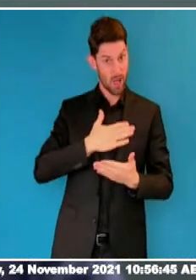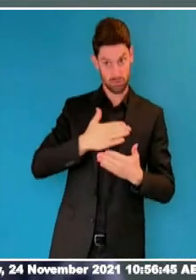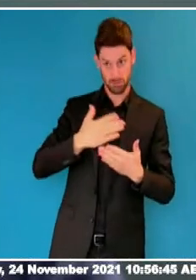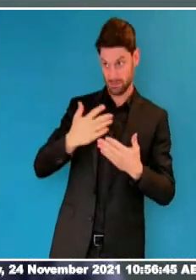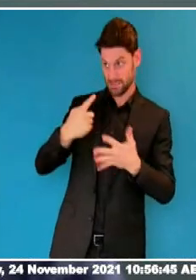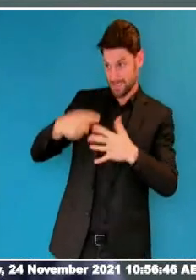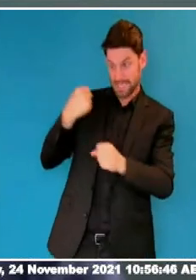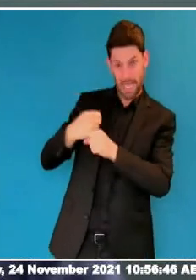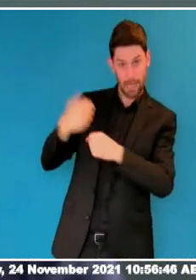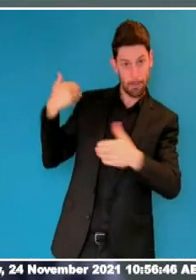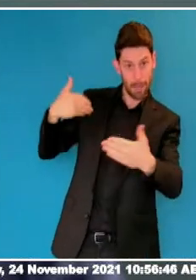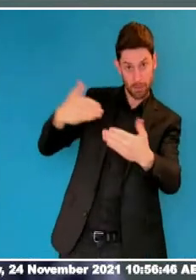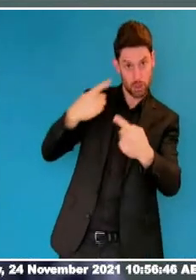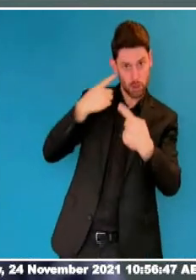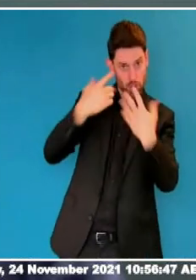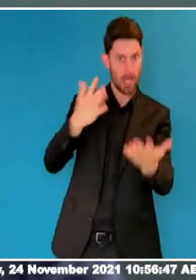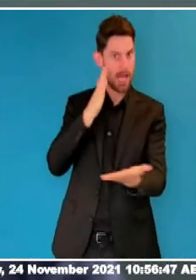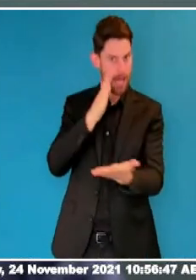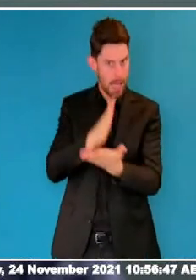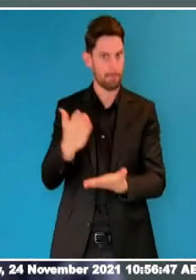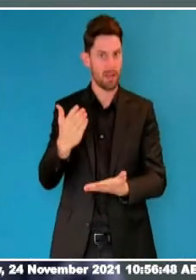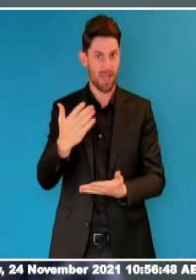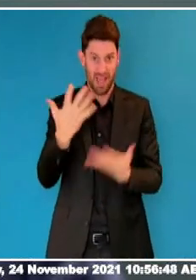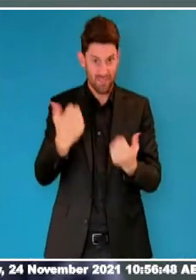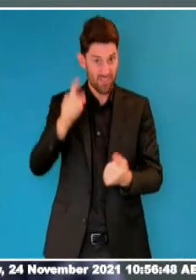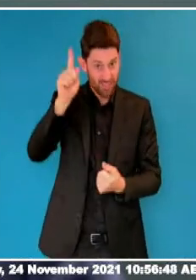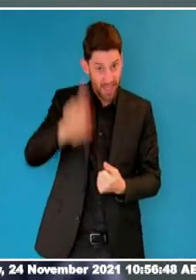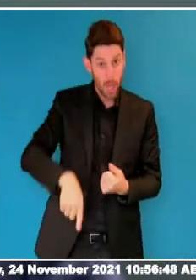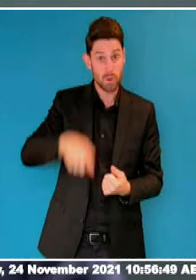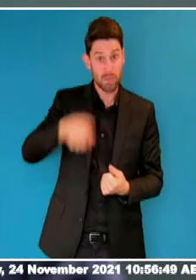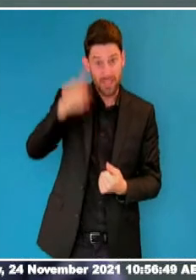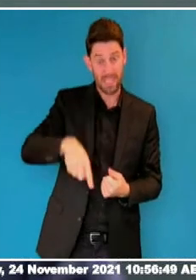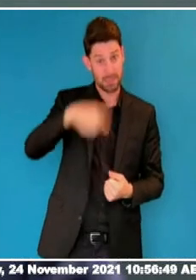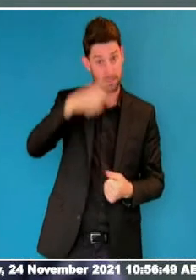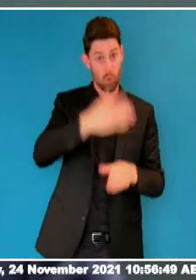So in real life there are thousands of people working in our organisation that have